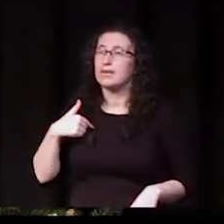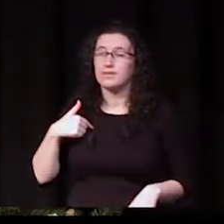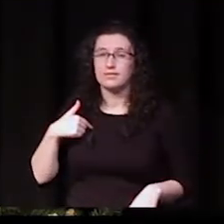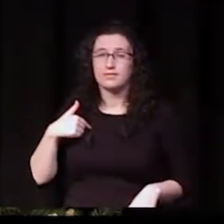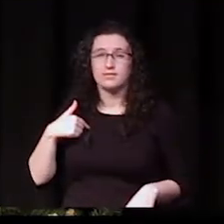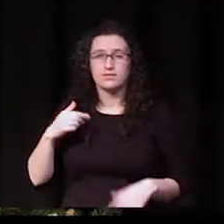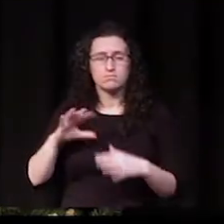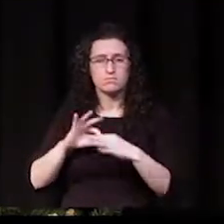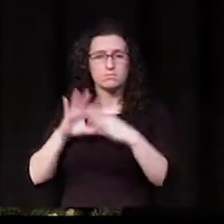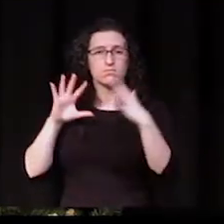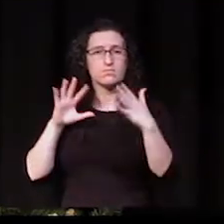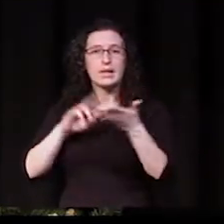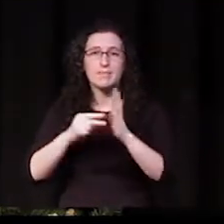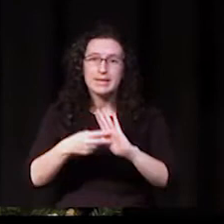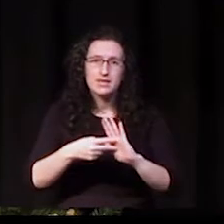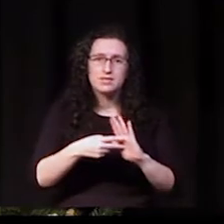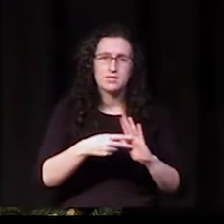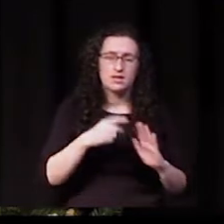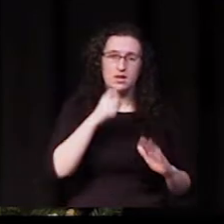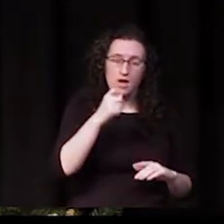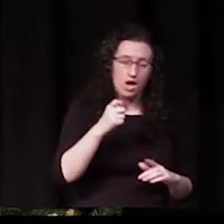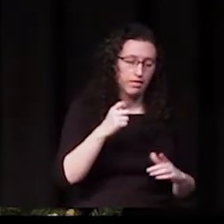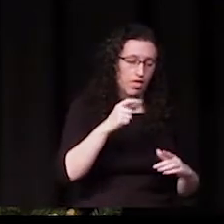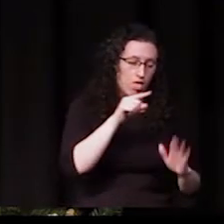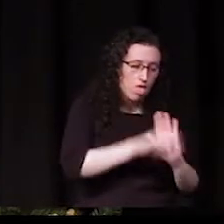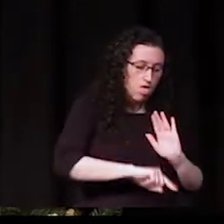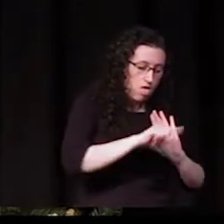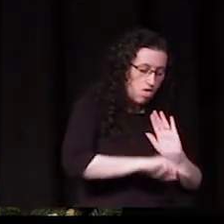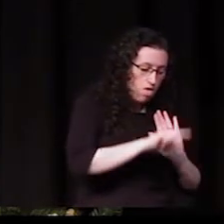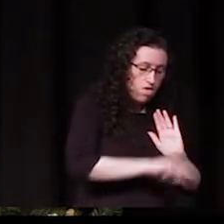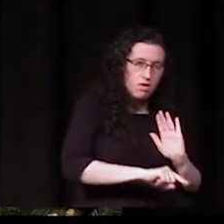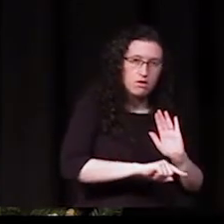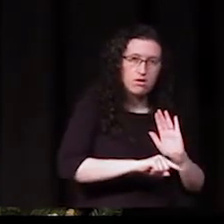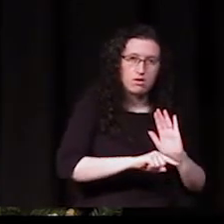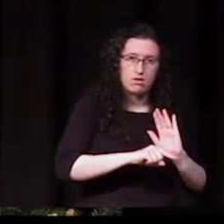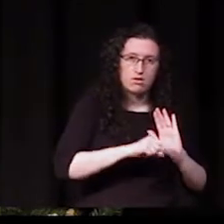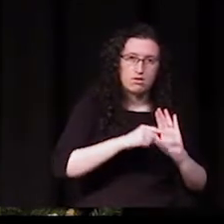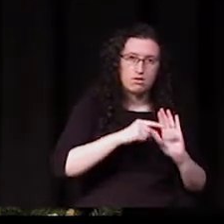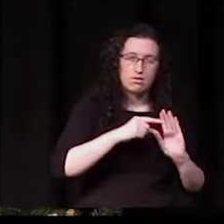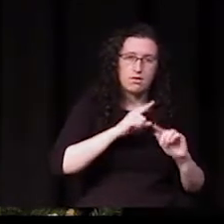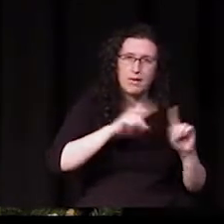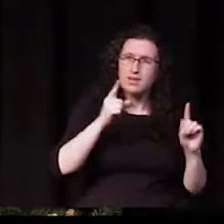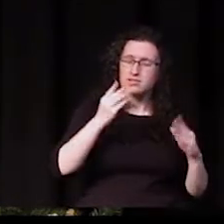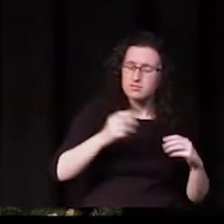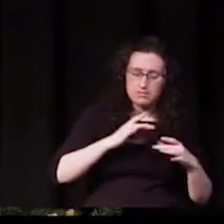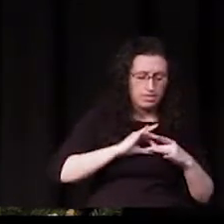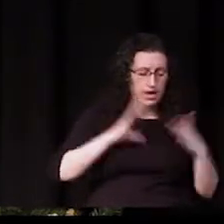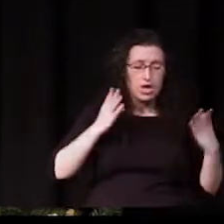and into that place of receiving God's grace and forgiveness for your sin. Or what about a sound mind?